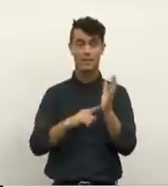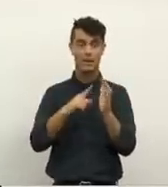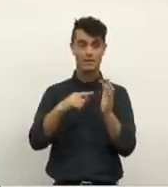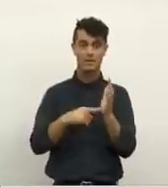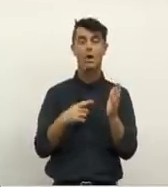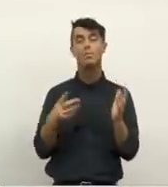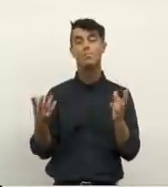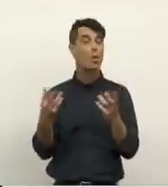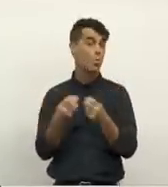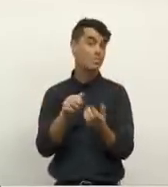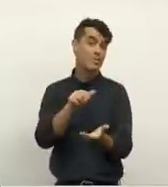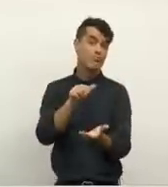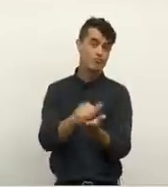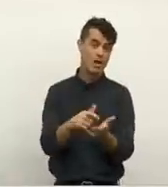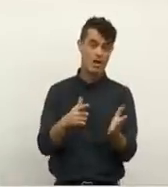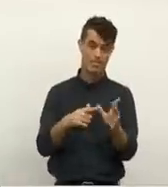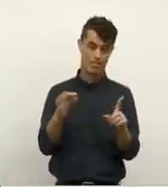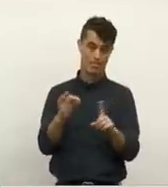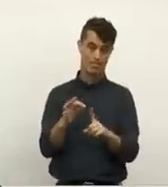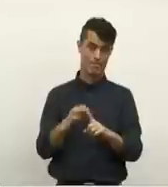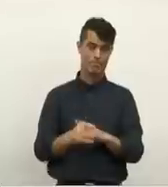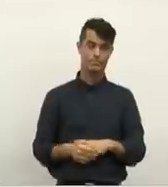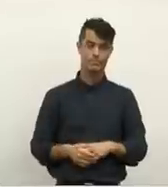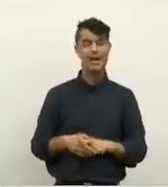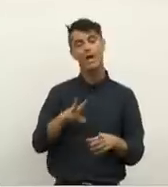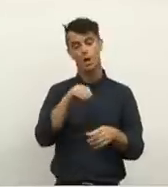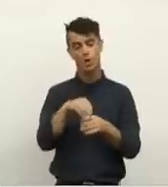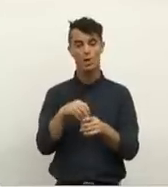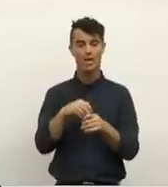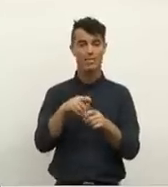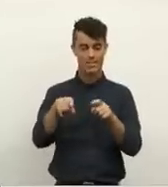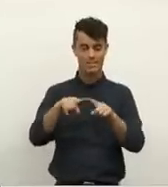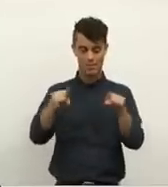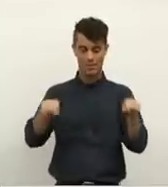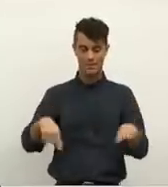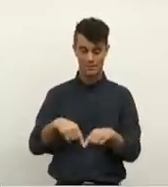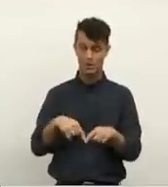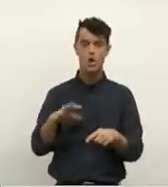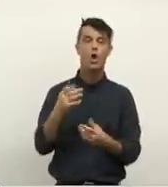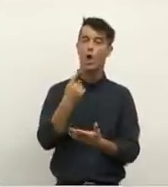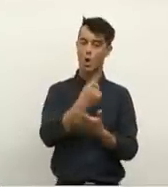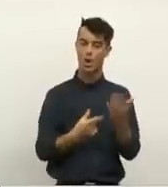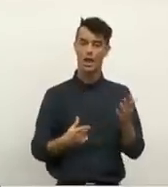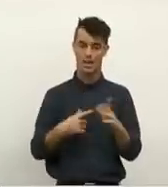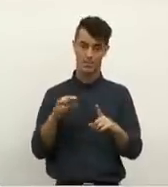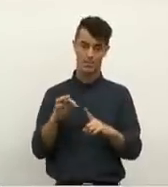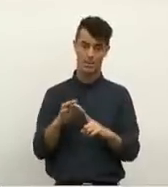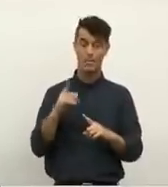With the right apps, but including the tablet, not just the apps. But if that's just only to build their capacity,